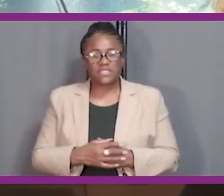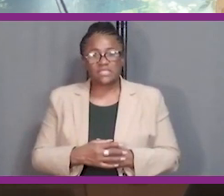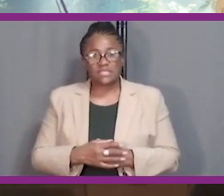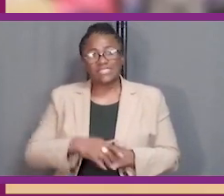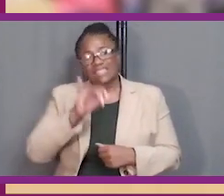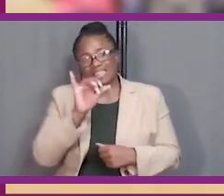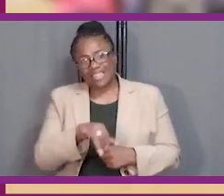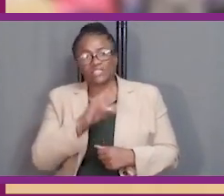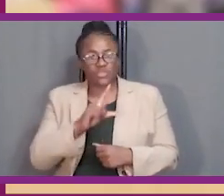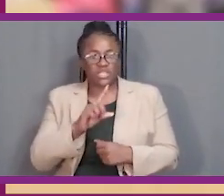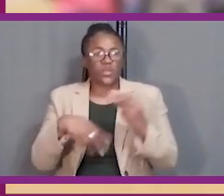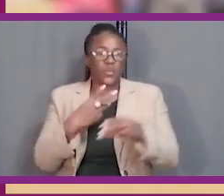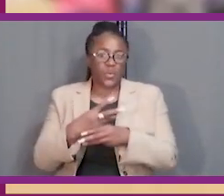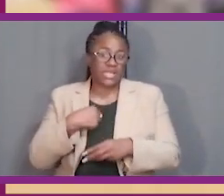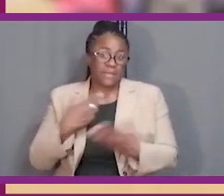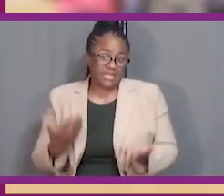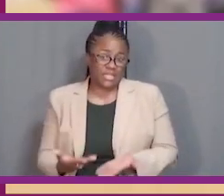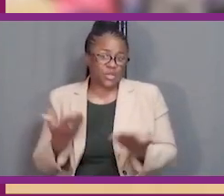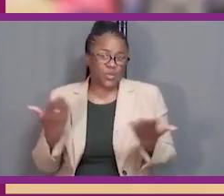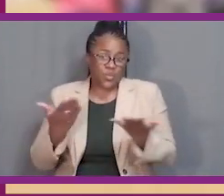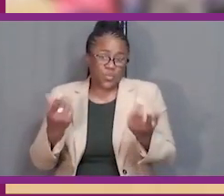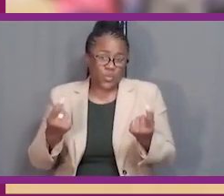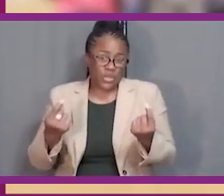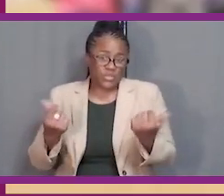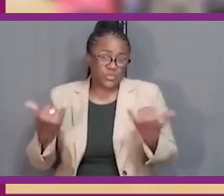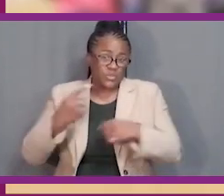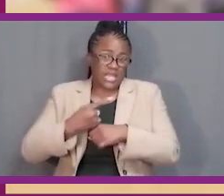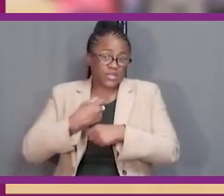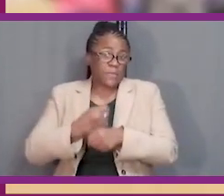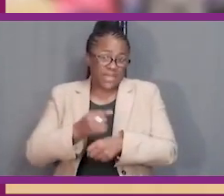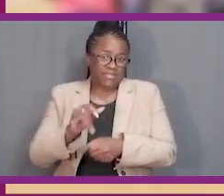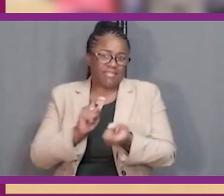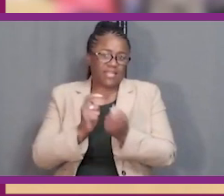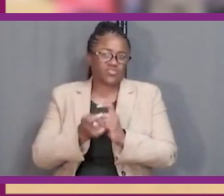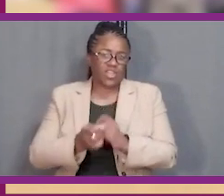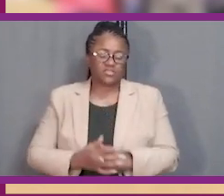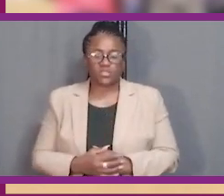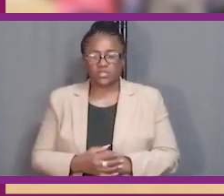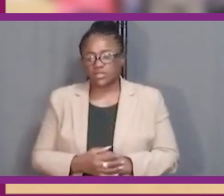Angeline Akai-Lodi: What we need to do really is to ensure that we,